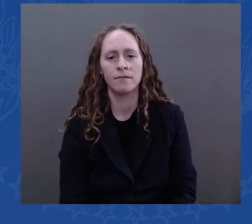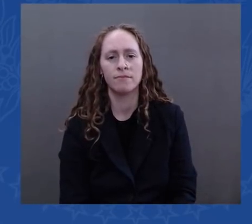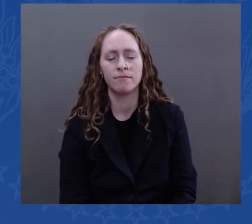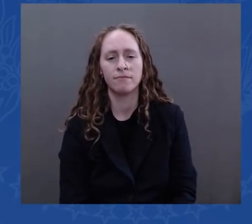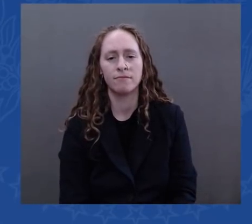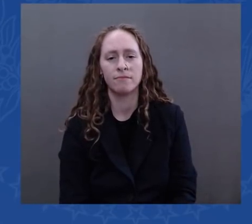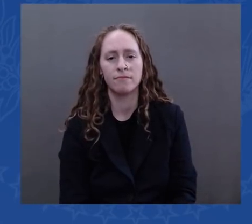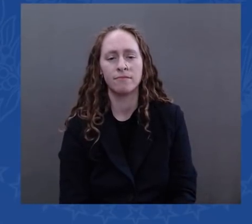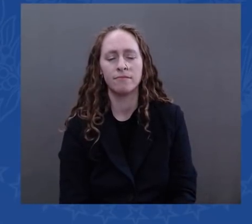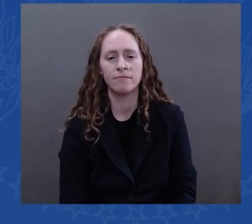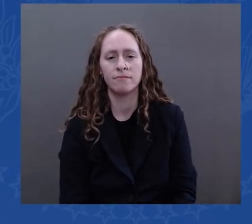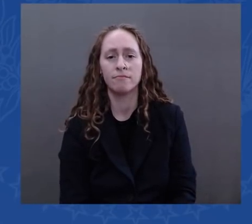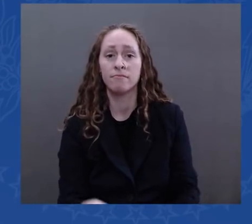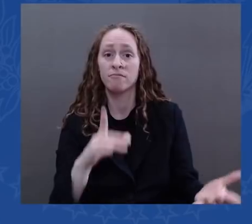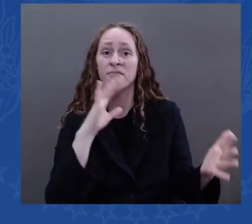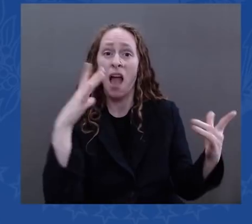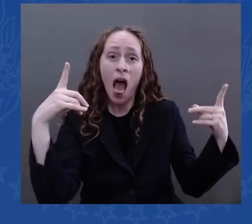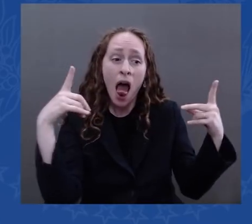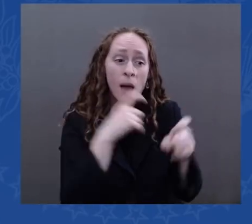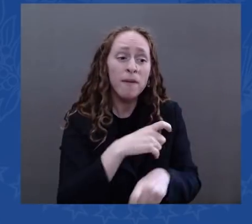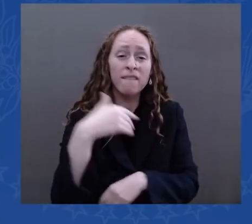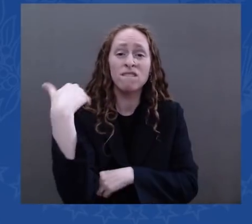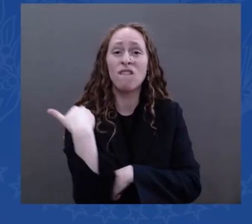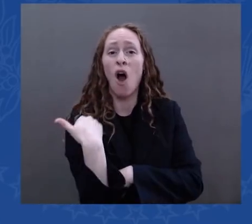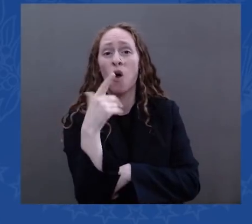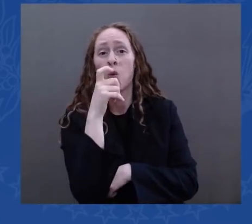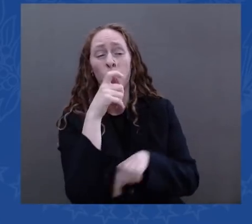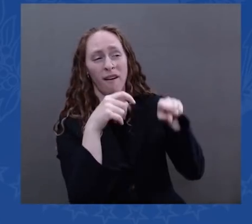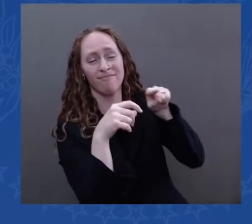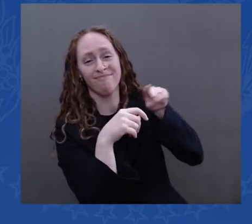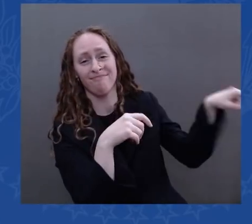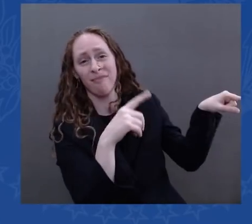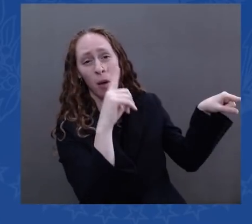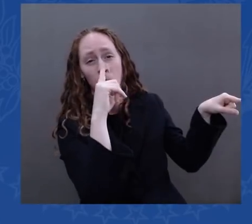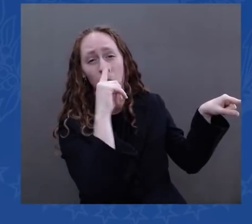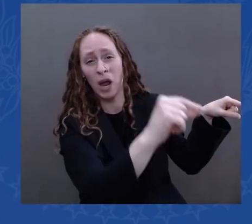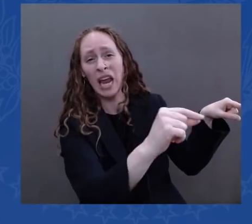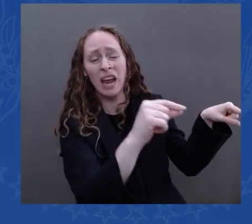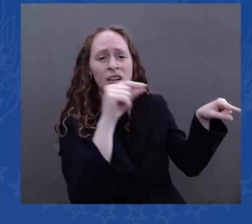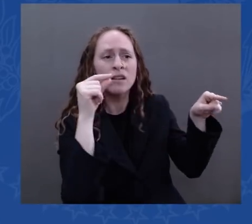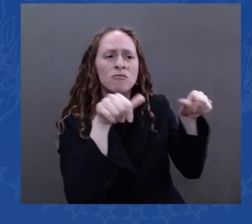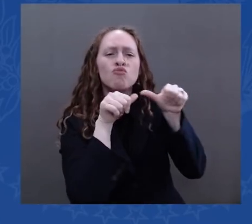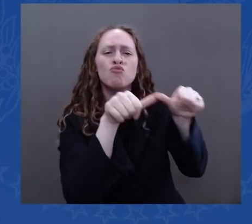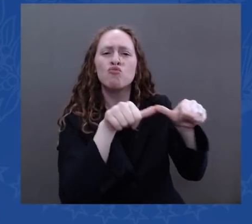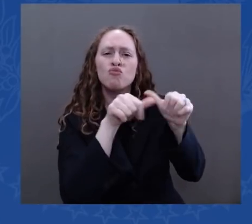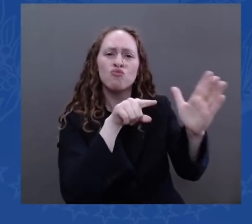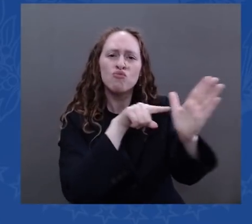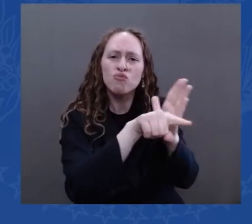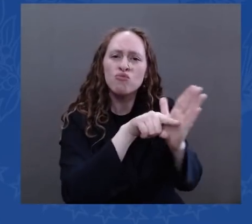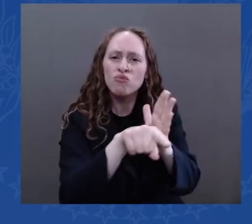to continue to engage in carnage -- the kind of behavior that -- that makes the whole world say,